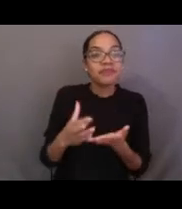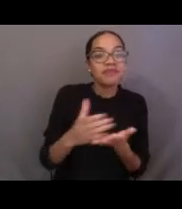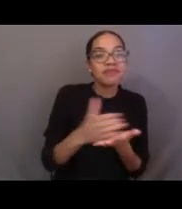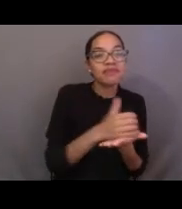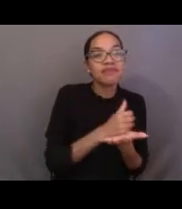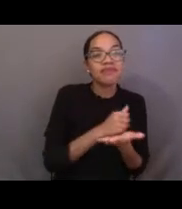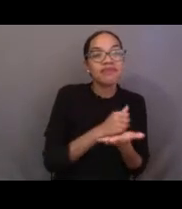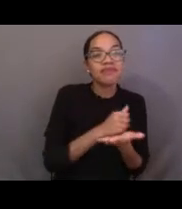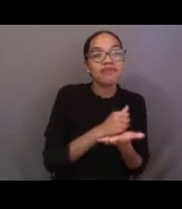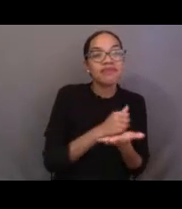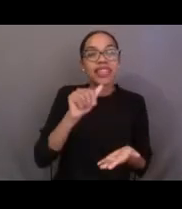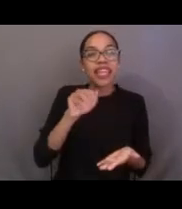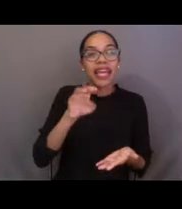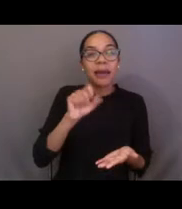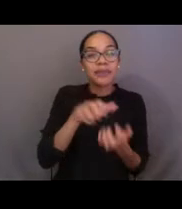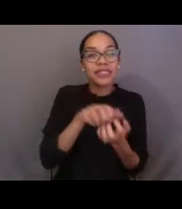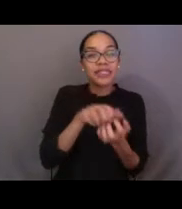Working with some water quality instruments.